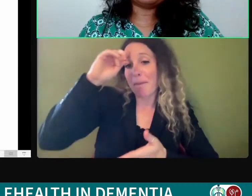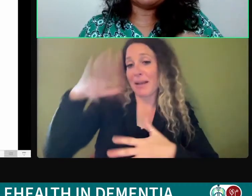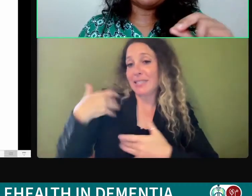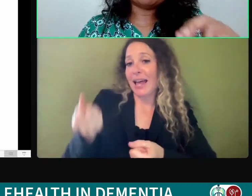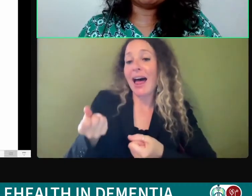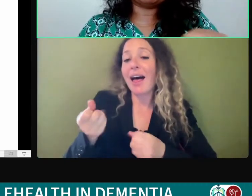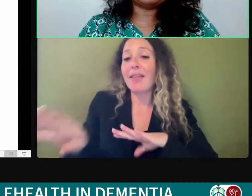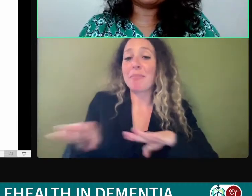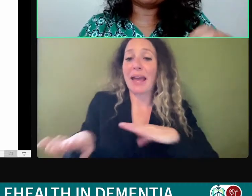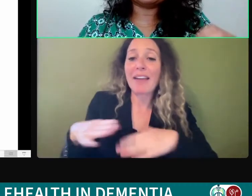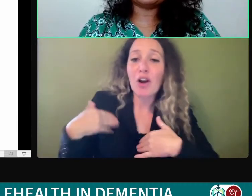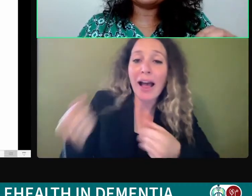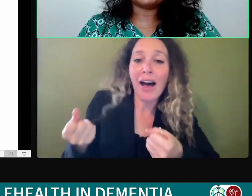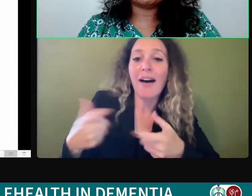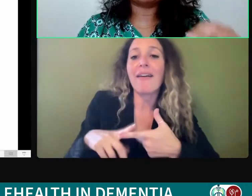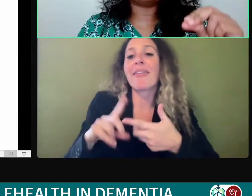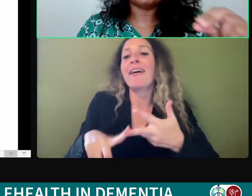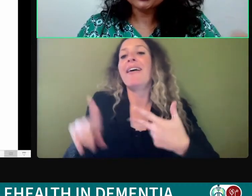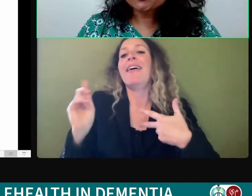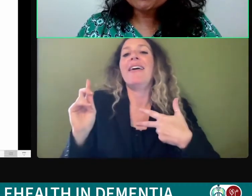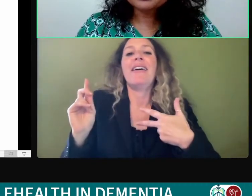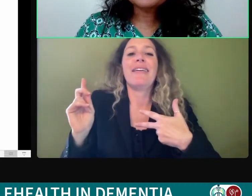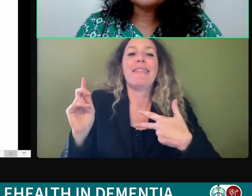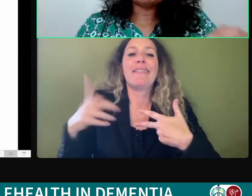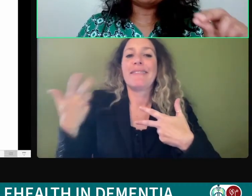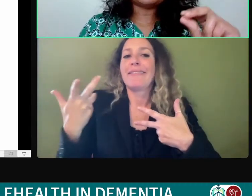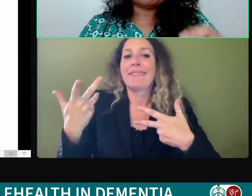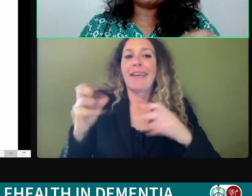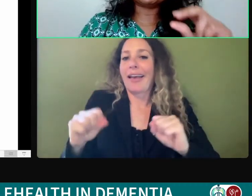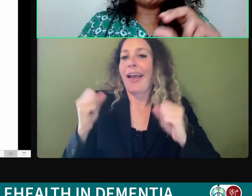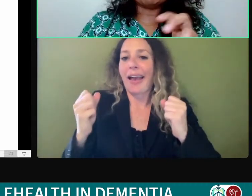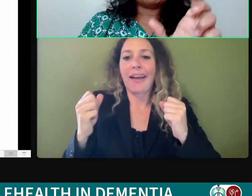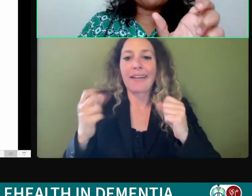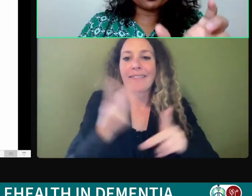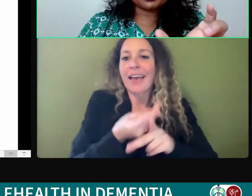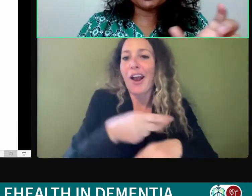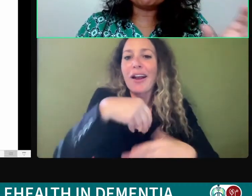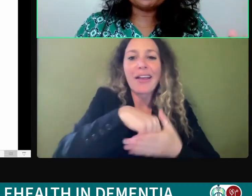the ability to receive care in the home without geographical restriction of where